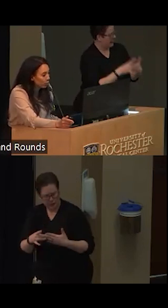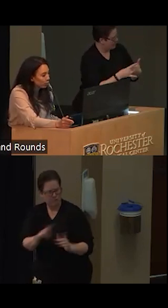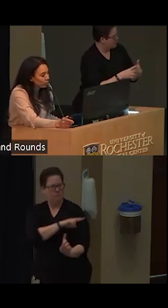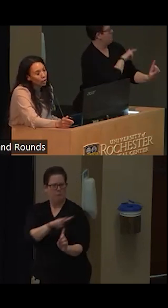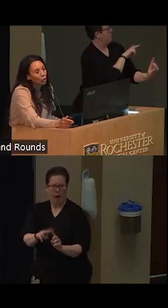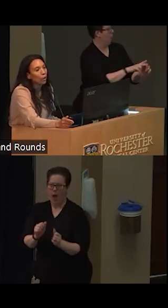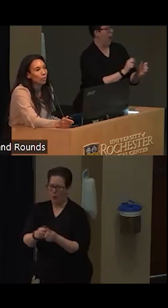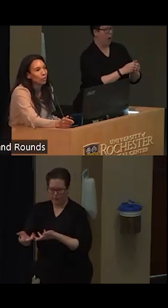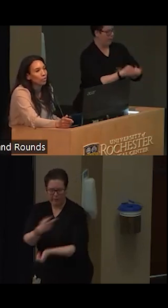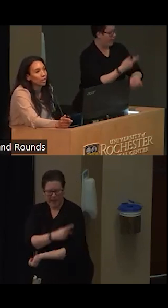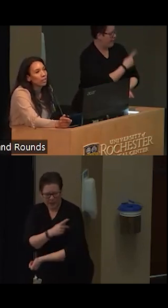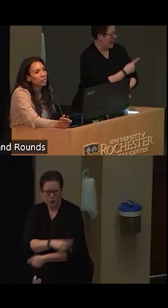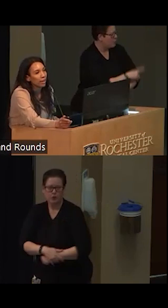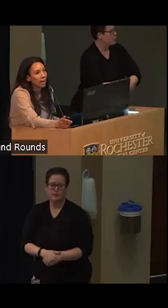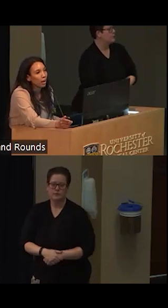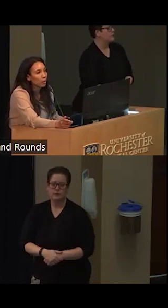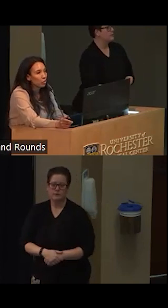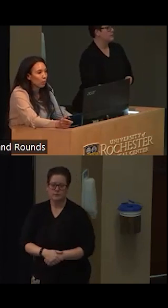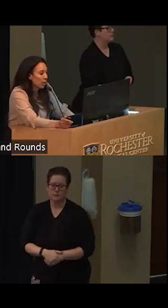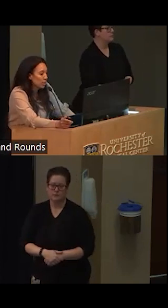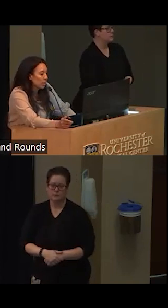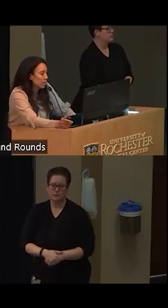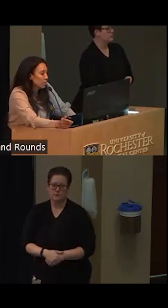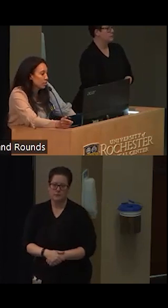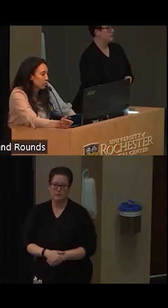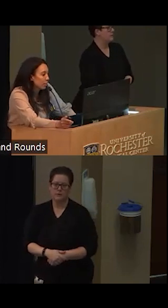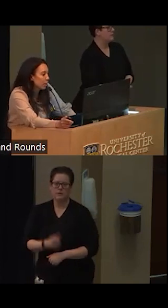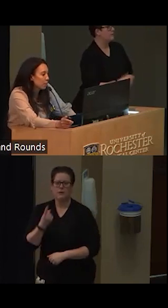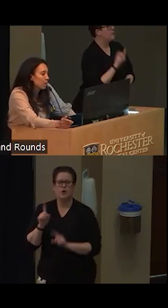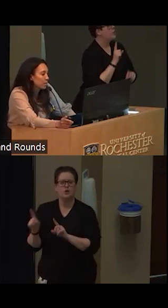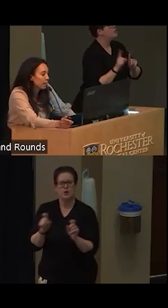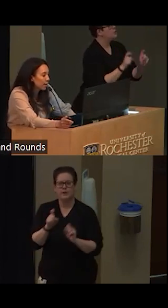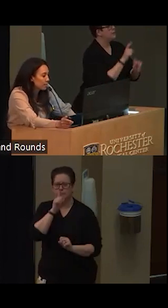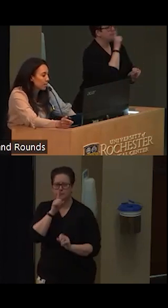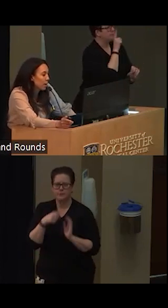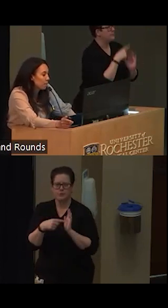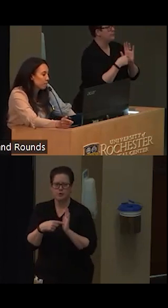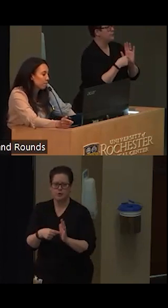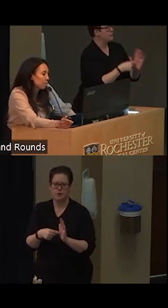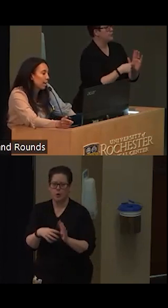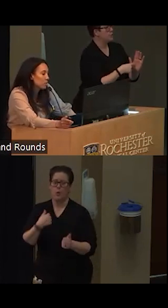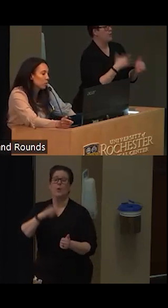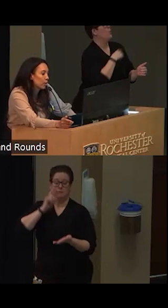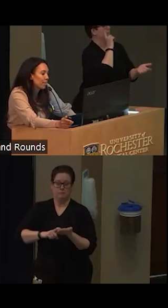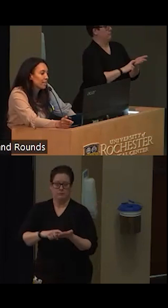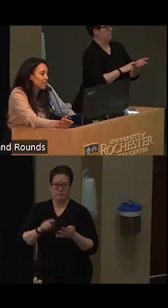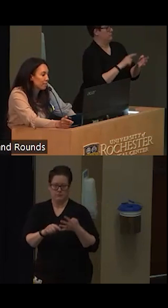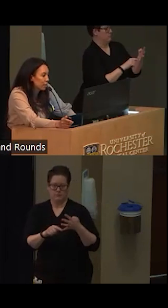roles what did stand out to us in this survey was the last um the last one that has seven